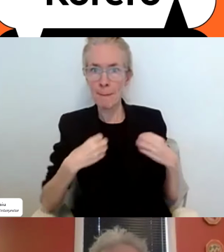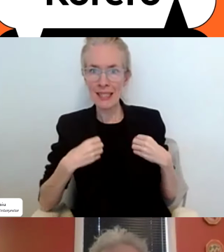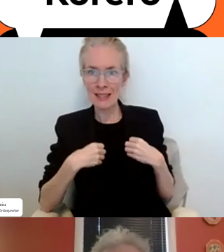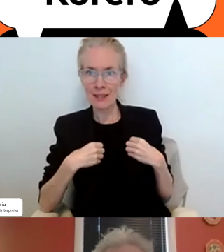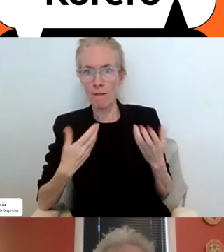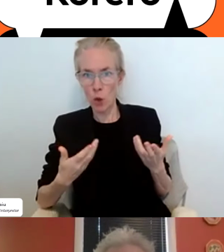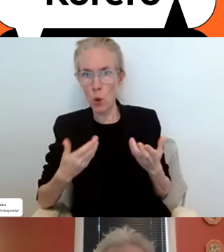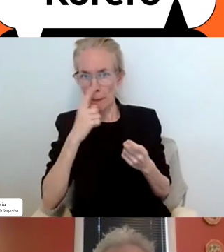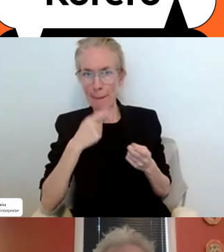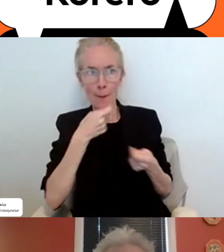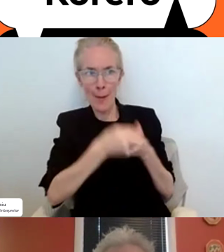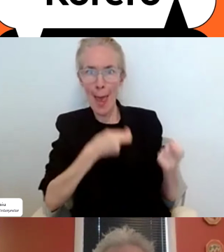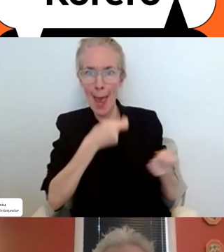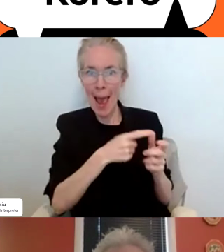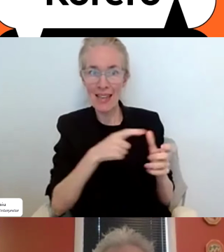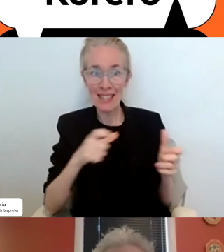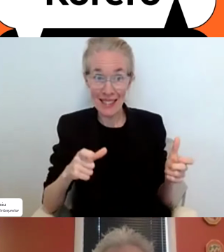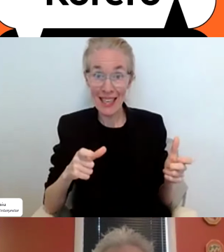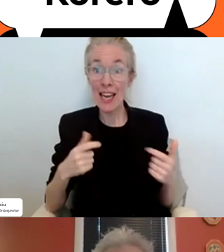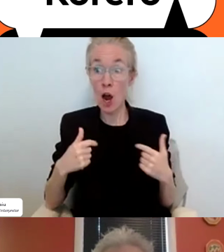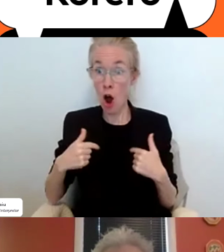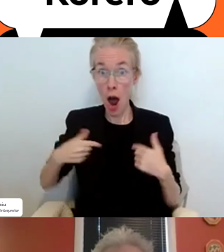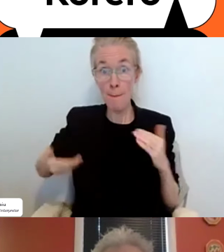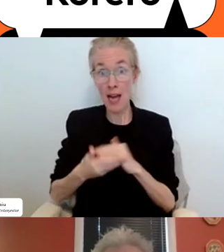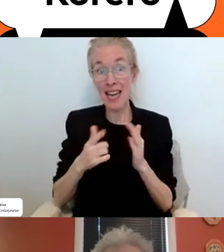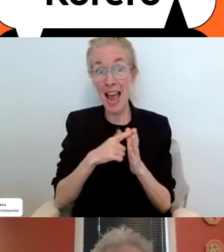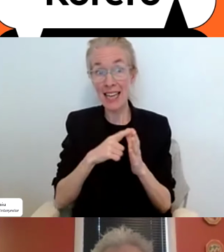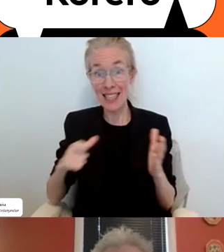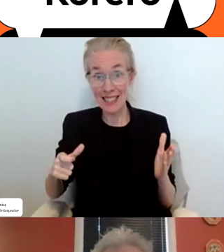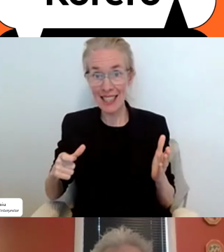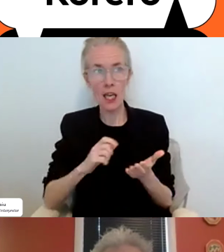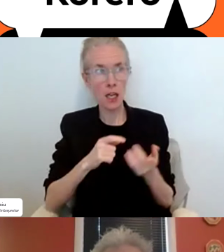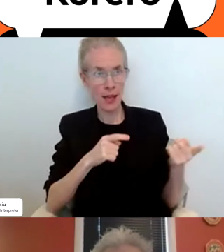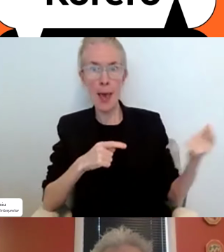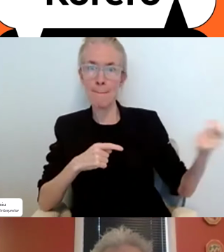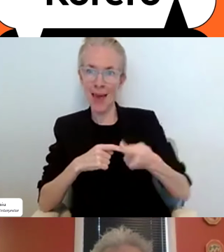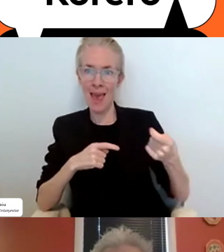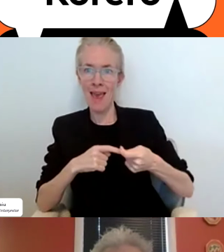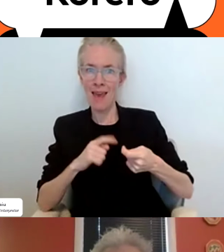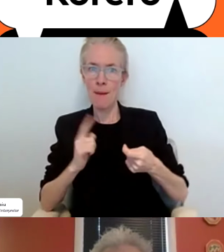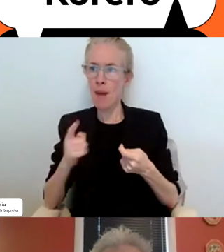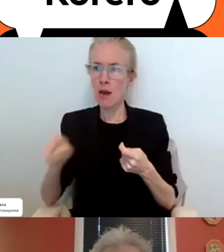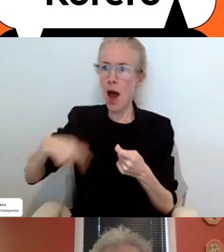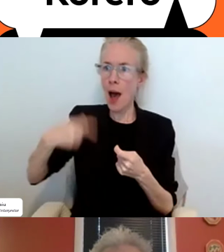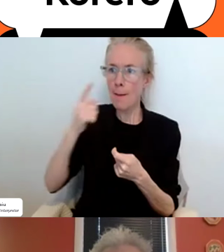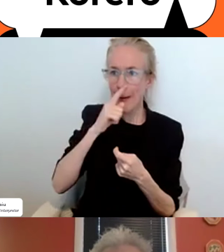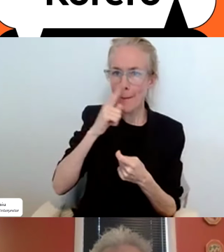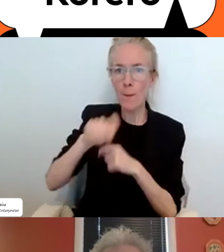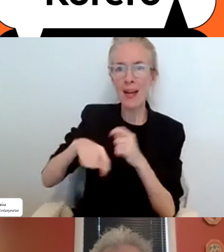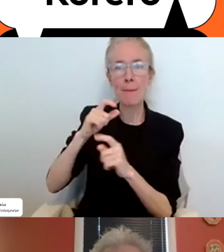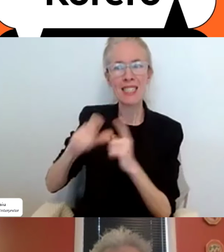I'm getting a lot back now because I am ACC. But if you're not on ACC, if you've had a sickness or you're born with something, you've